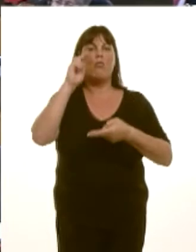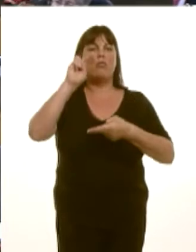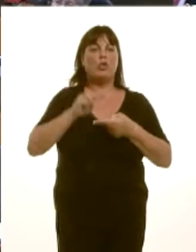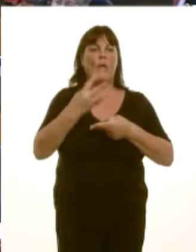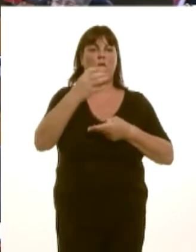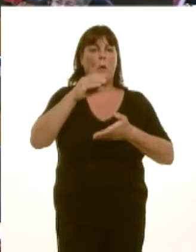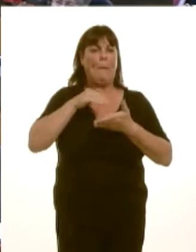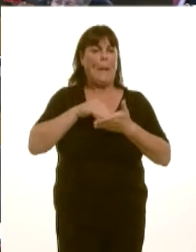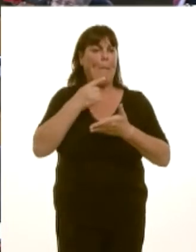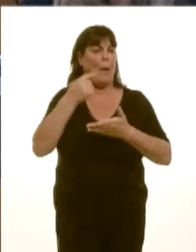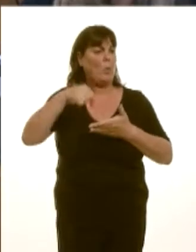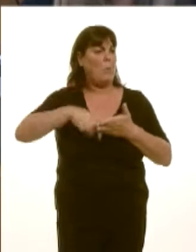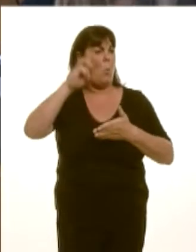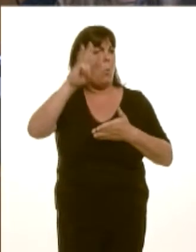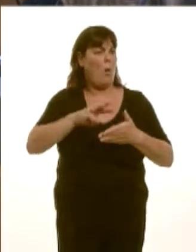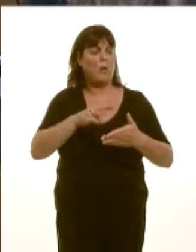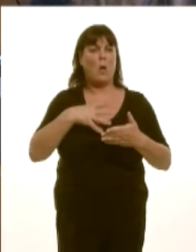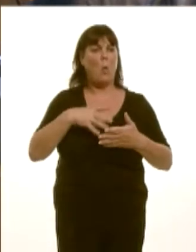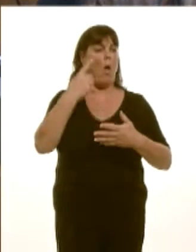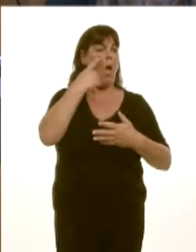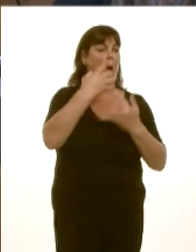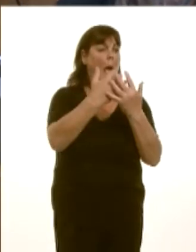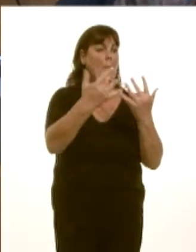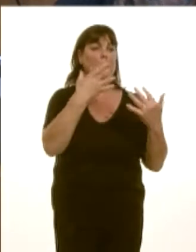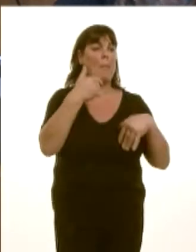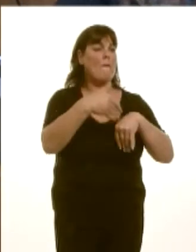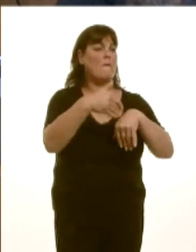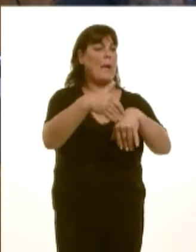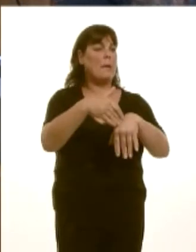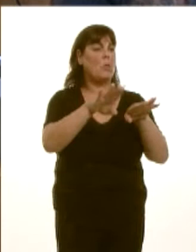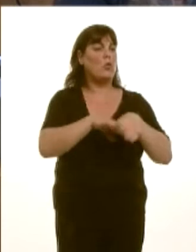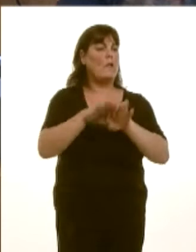We are also monitoring statistics on the numbers affected by universal credit. Lynne Neagle: Thank you, First Minister.